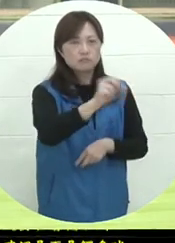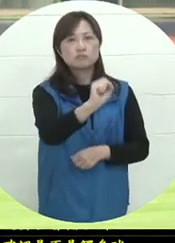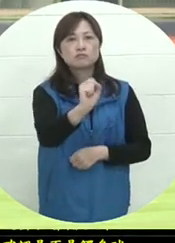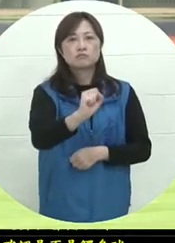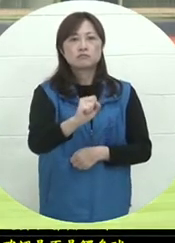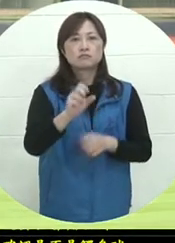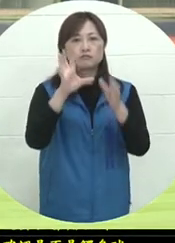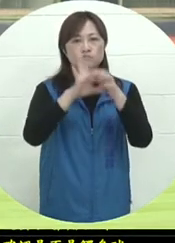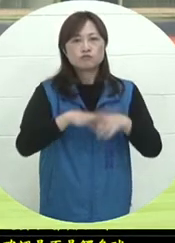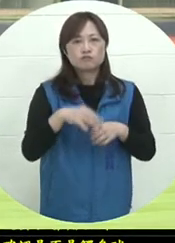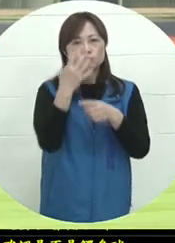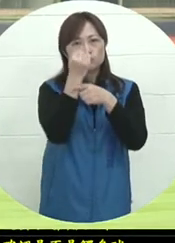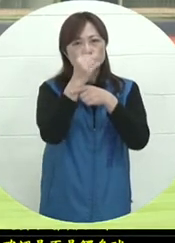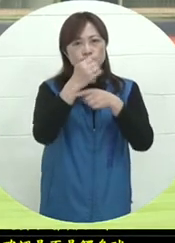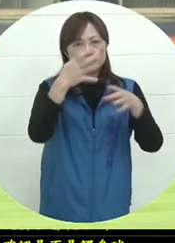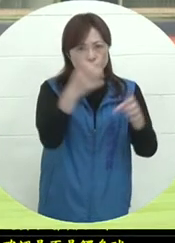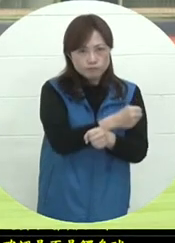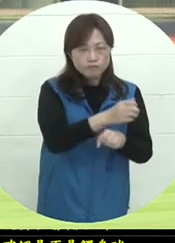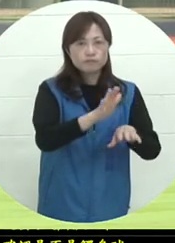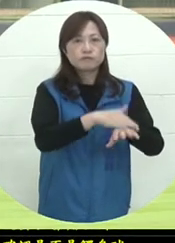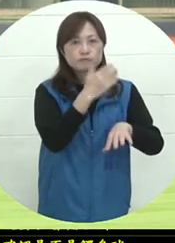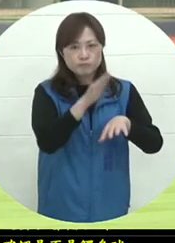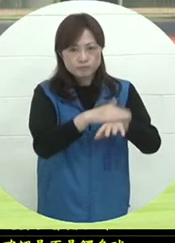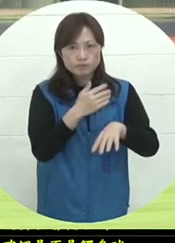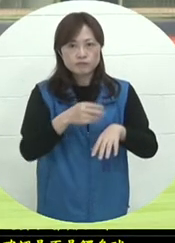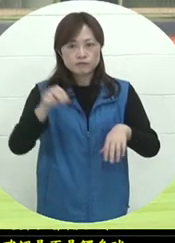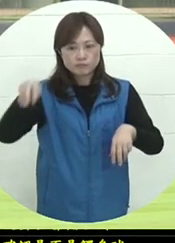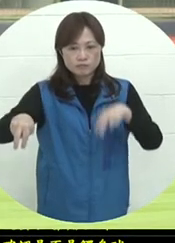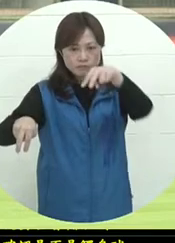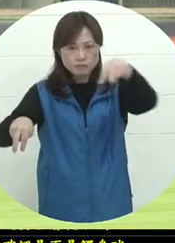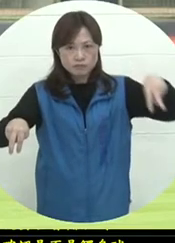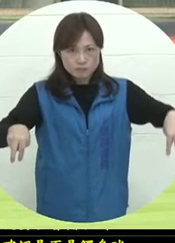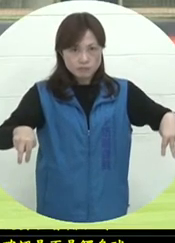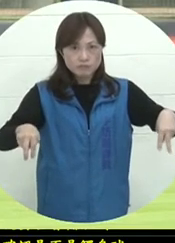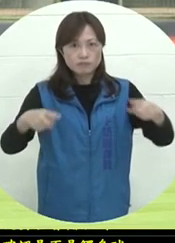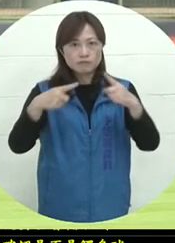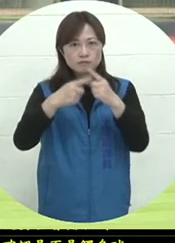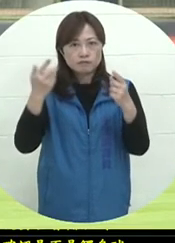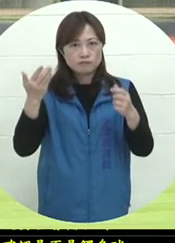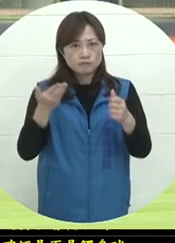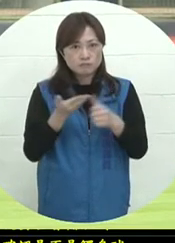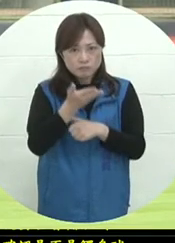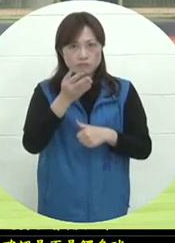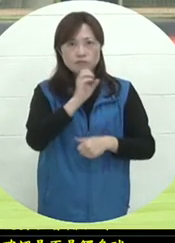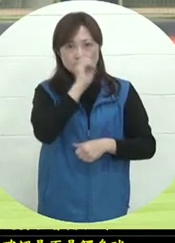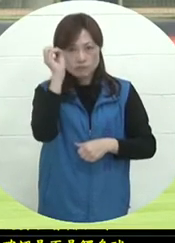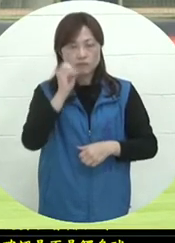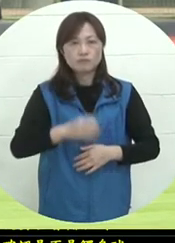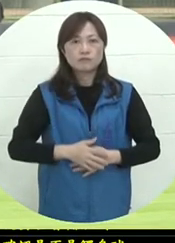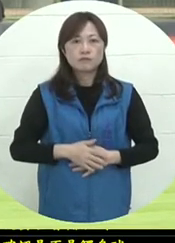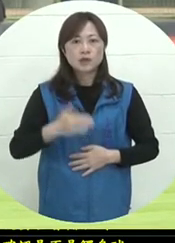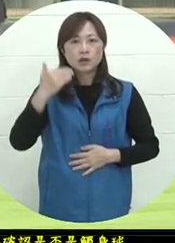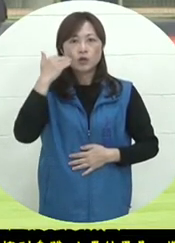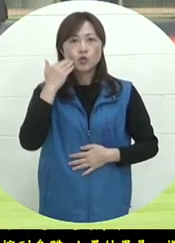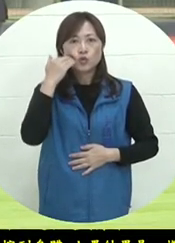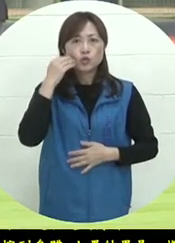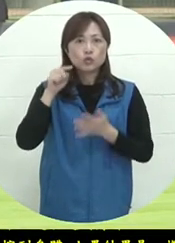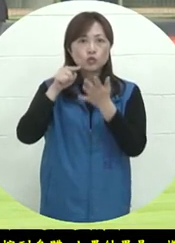temporarily , and then the bases are loaded and no one is out. If there is no challenge and the original decision is maintained,